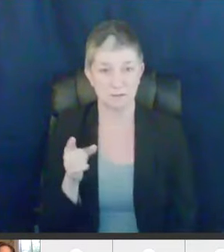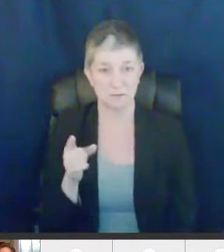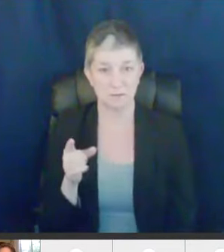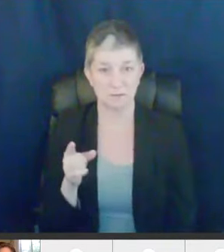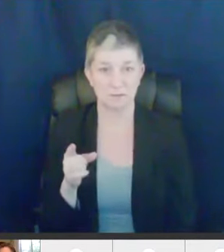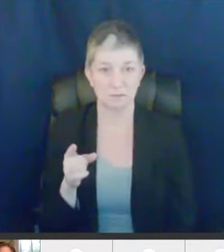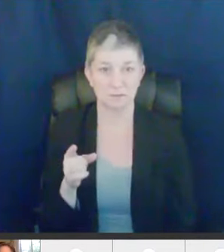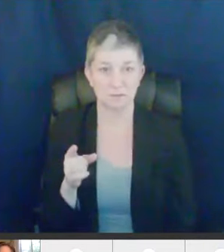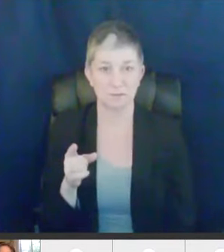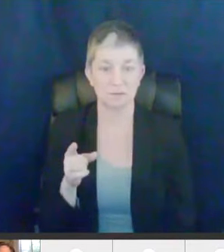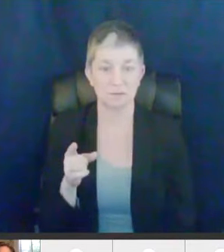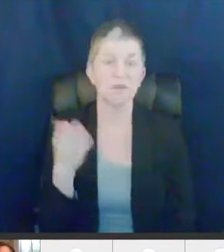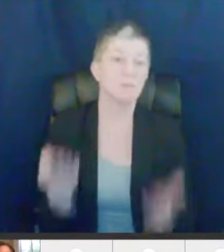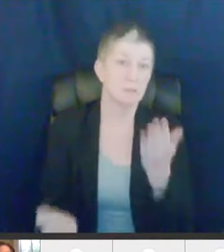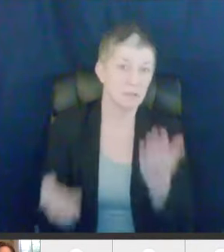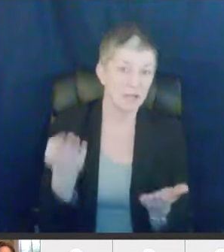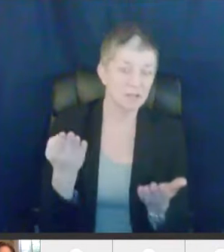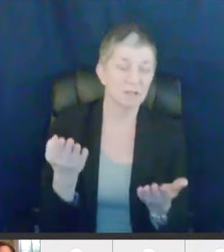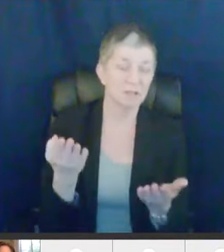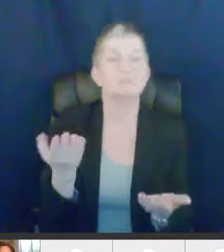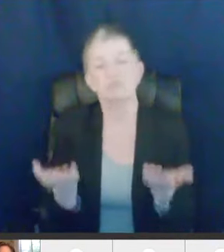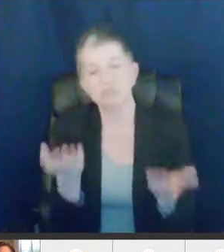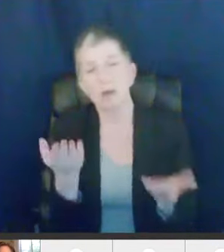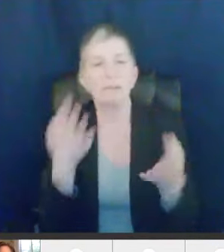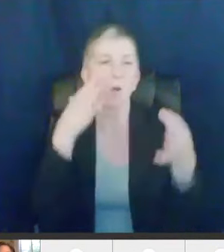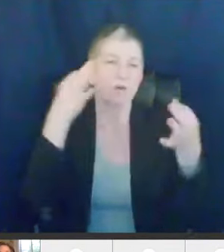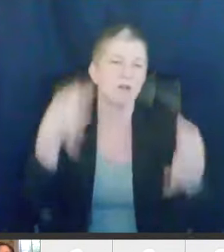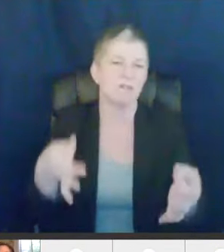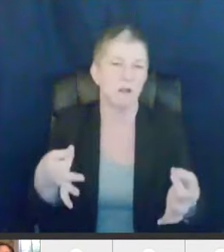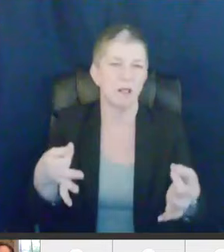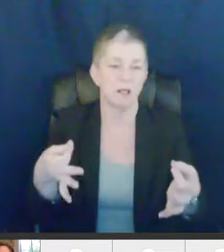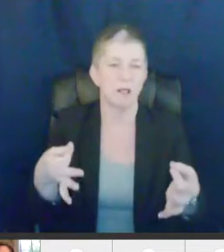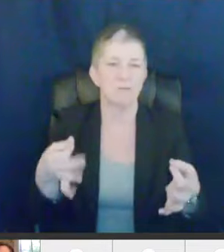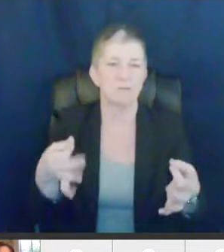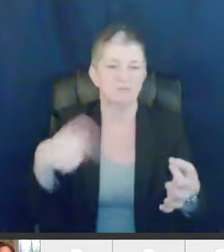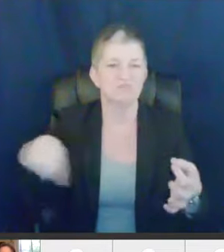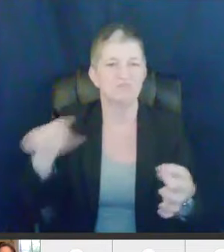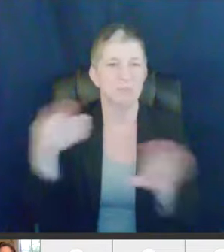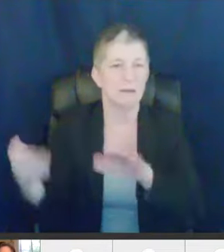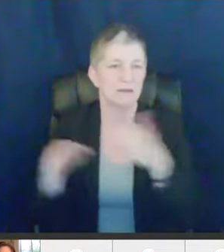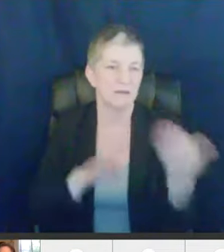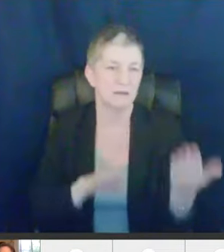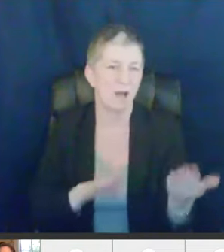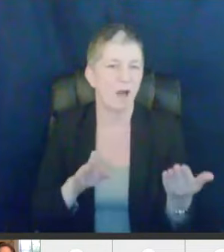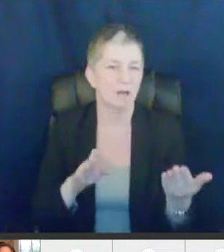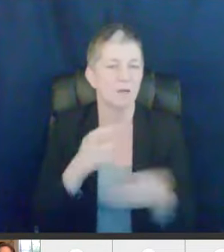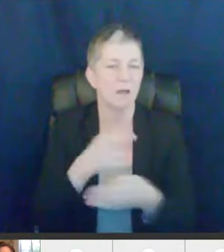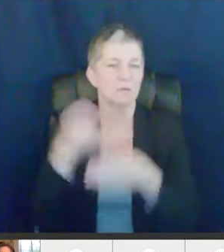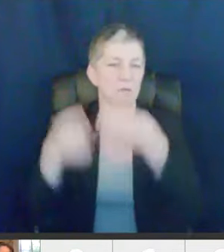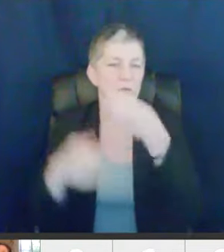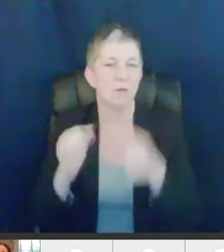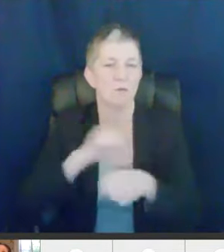potentially probably or definitely tak passed away from covid19 and as a